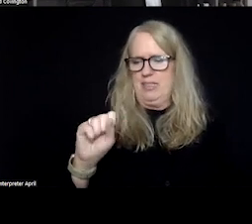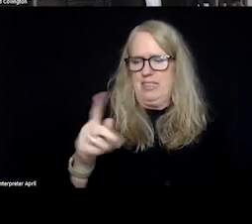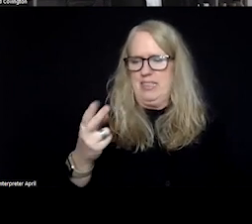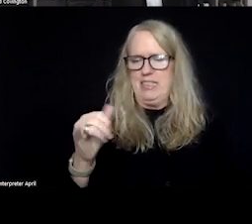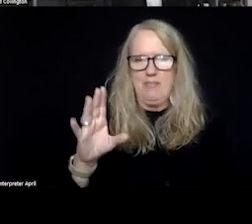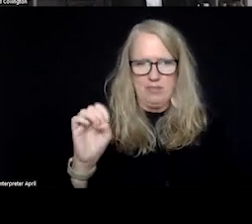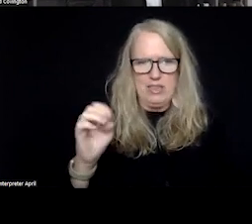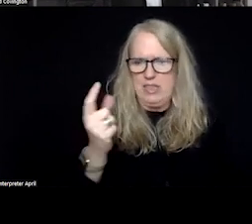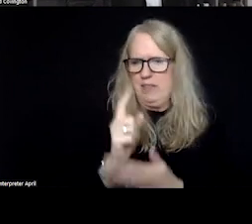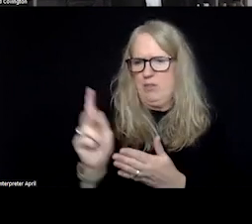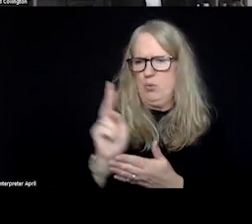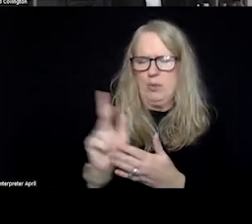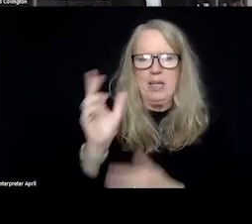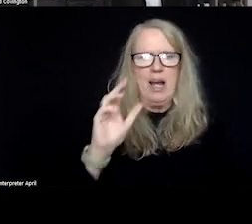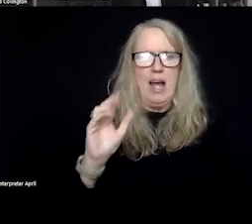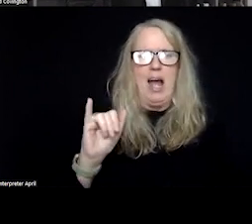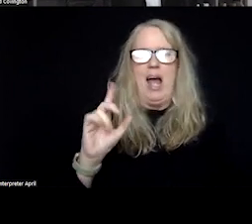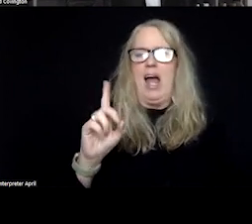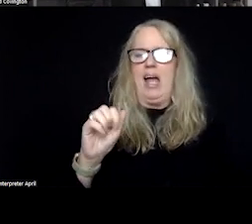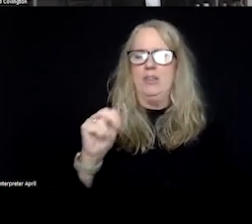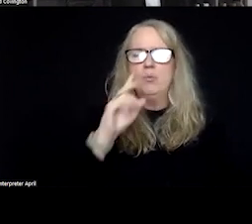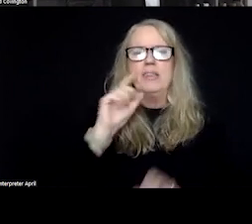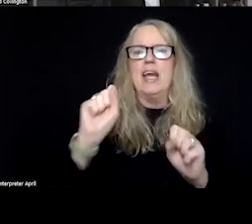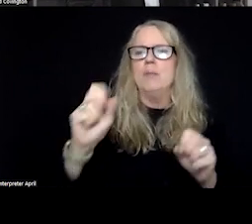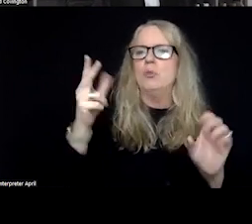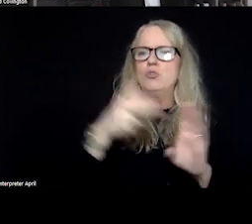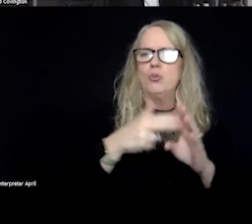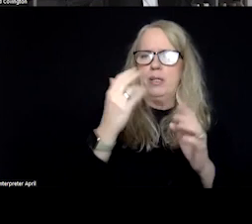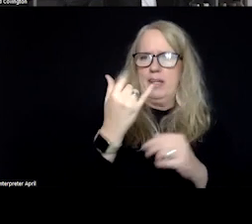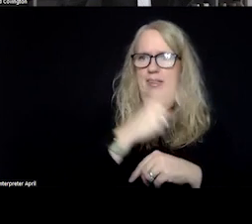IDEN WAS NOT ABLE TO JOIN US TODAY, BUT I BELIEVE IDEN IS WITH US